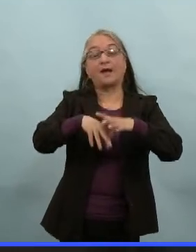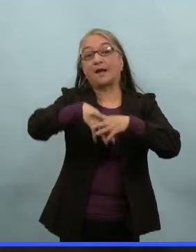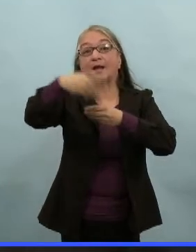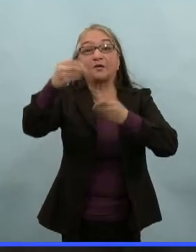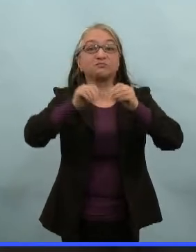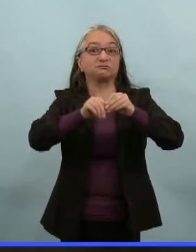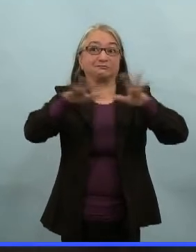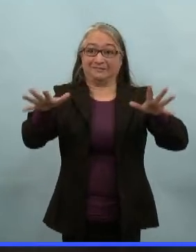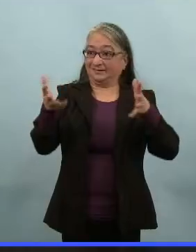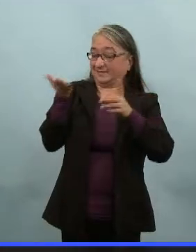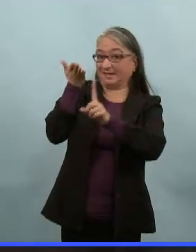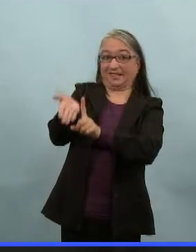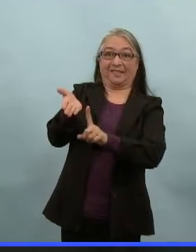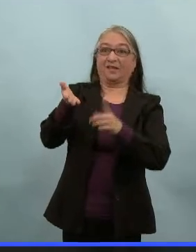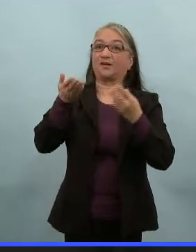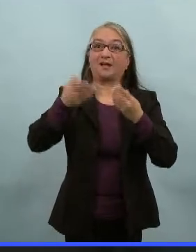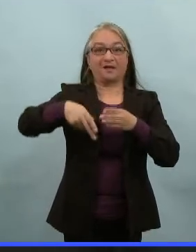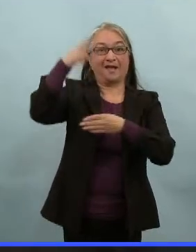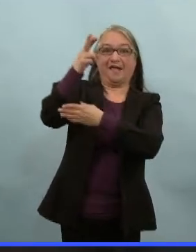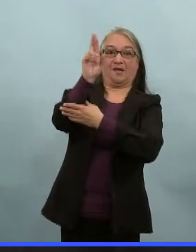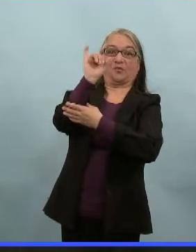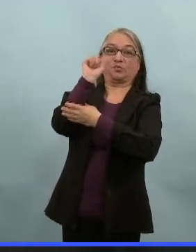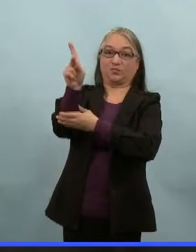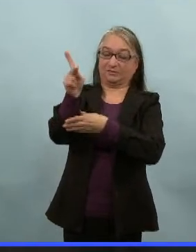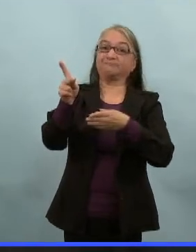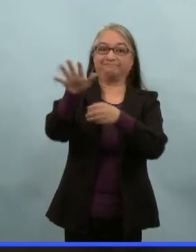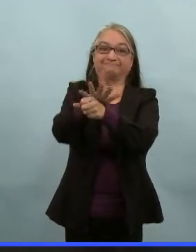the staff at this testing site will determine which test is right for you